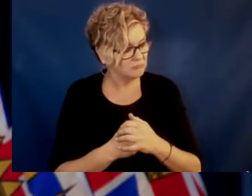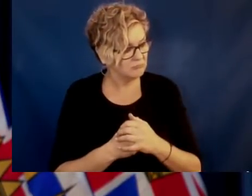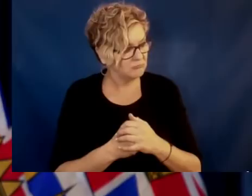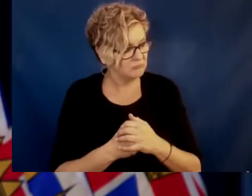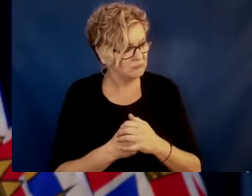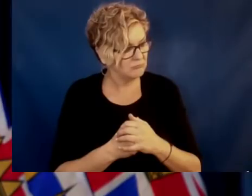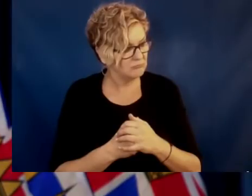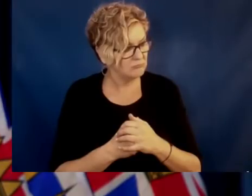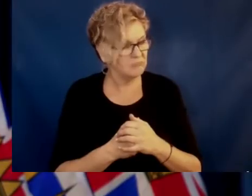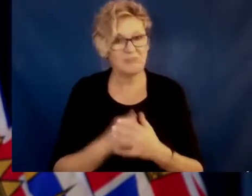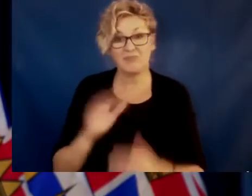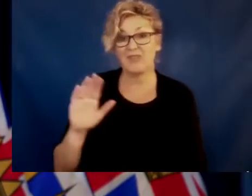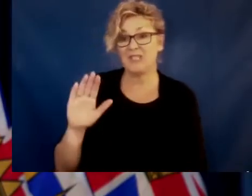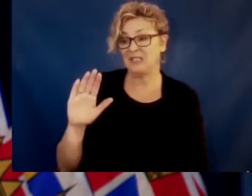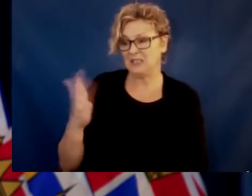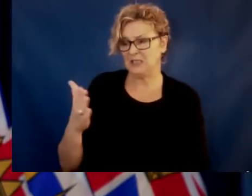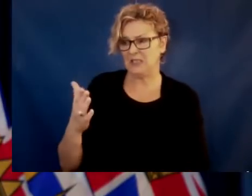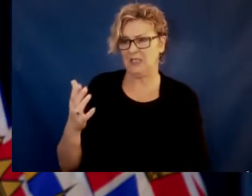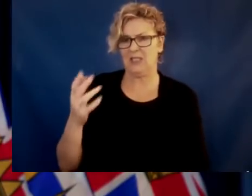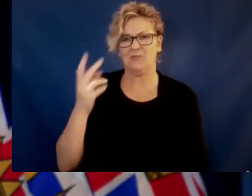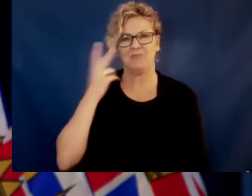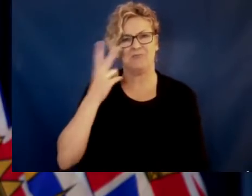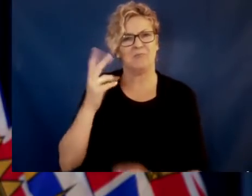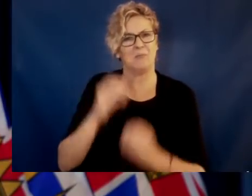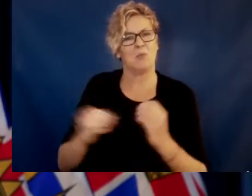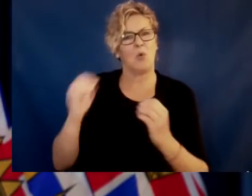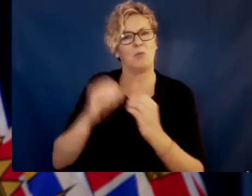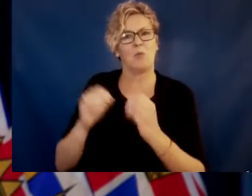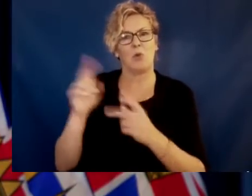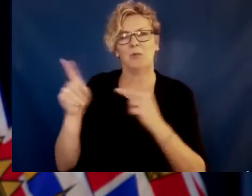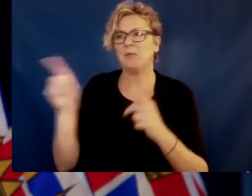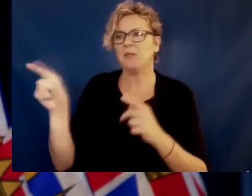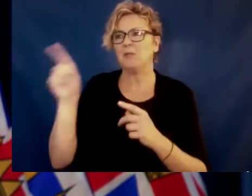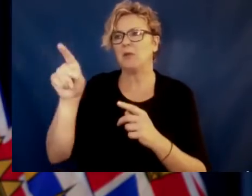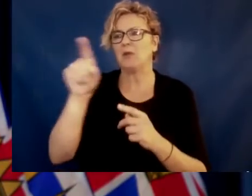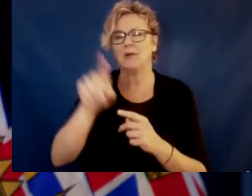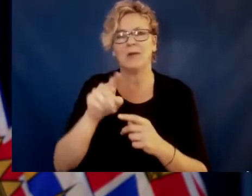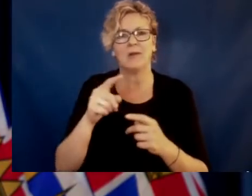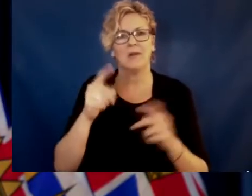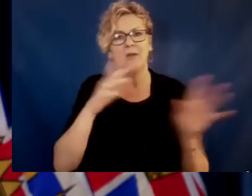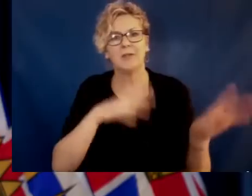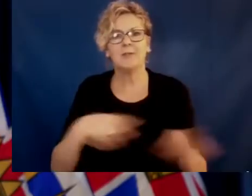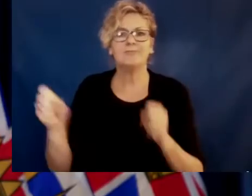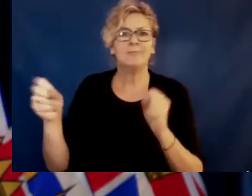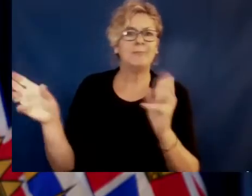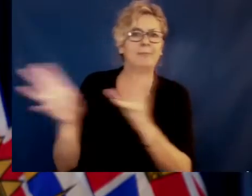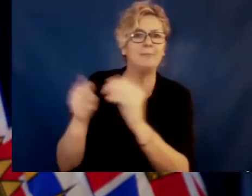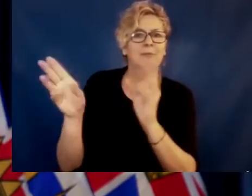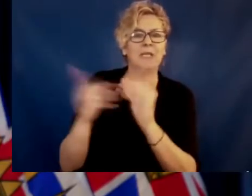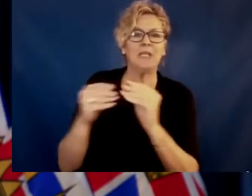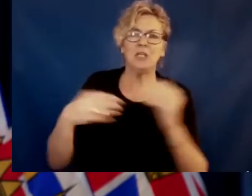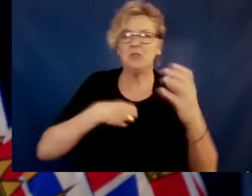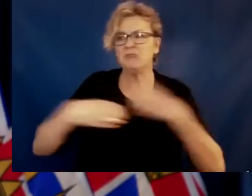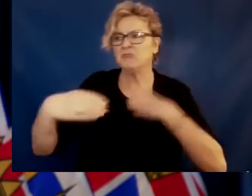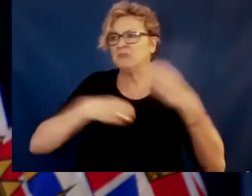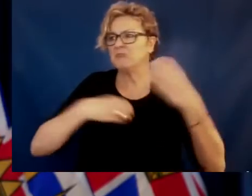and we're also seeing a lot of people holding increasingly antimask views and talking about how COVID-19 is a hoax, what do you think you